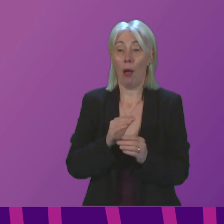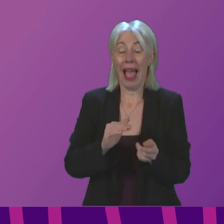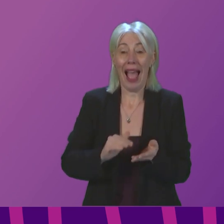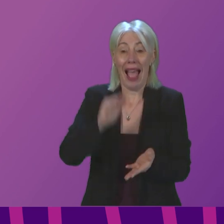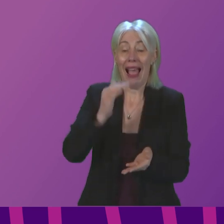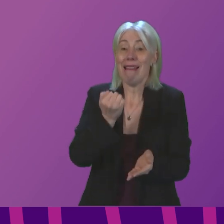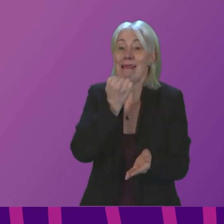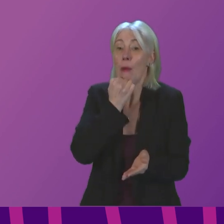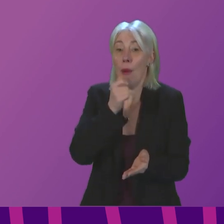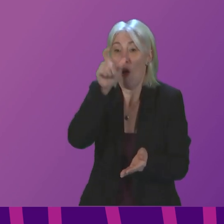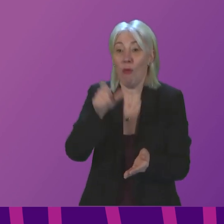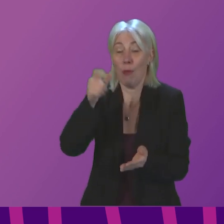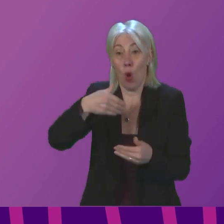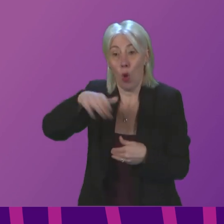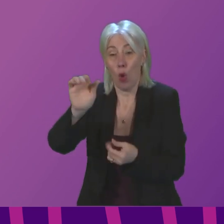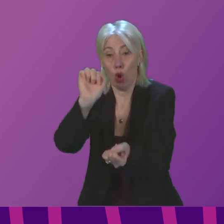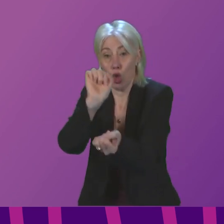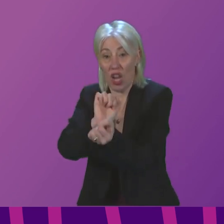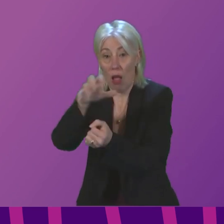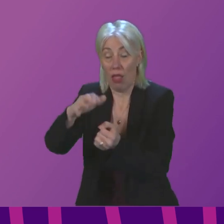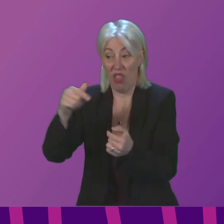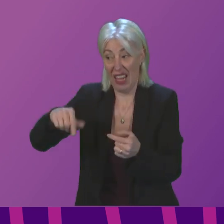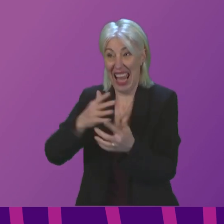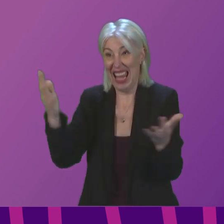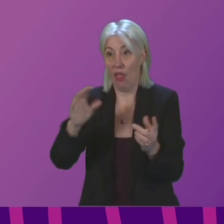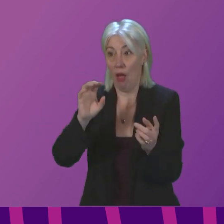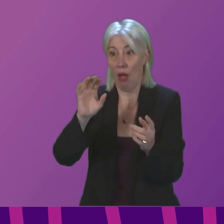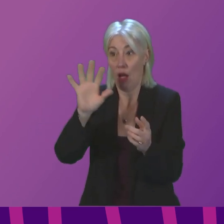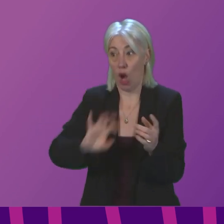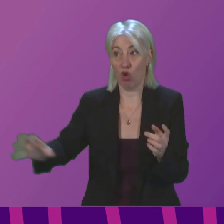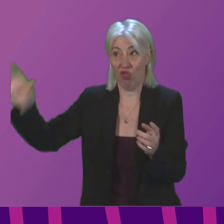our population to prison than any other country in western Europe does. We have to ask ourselves